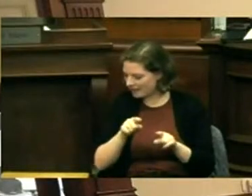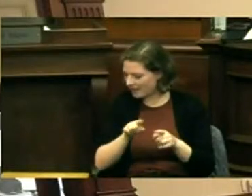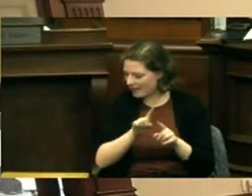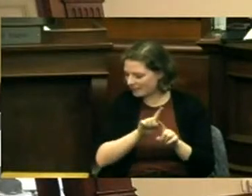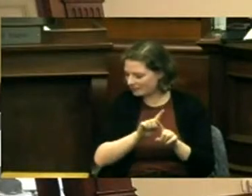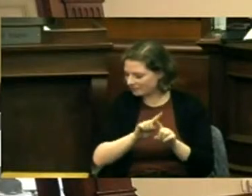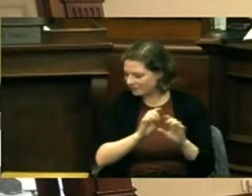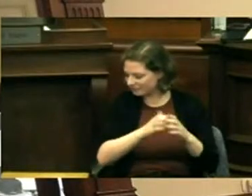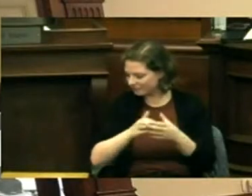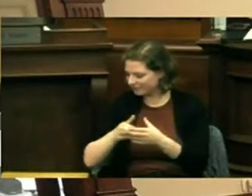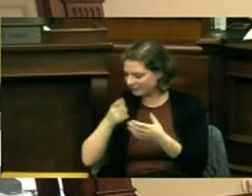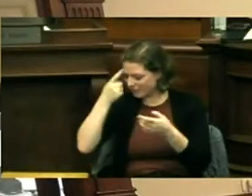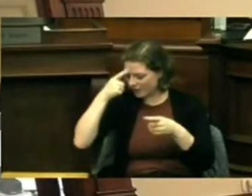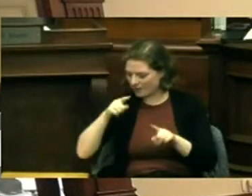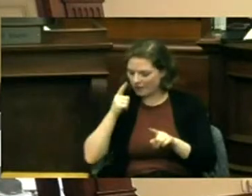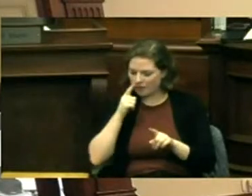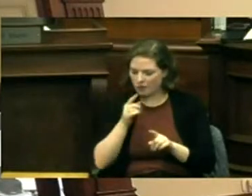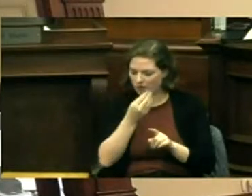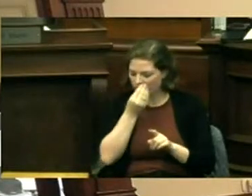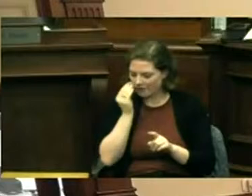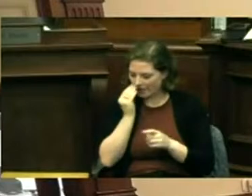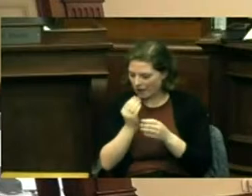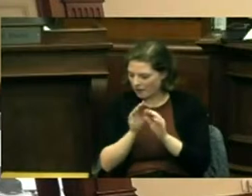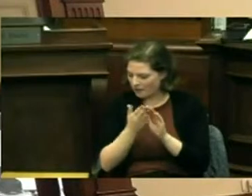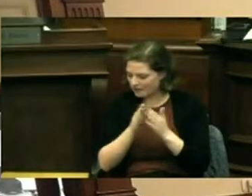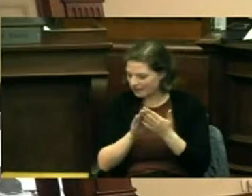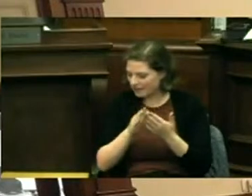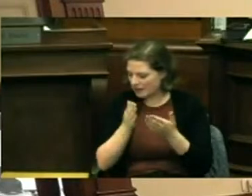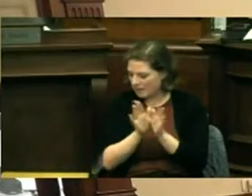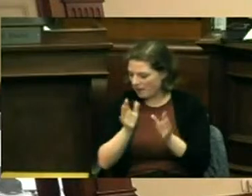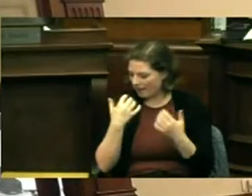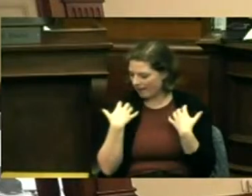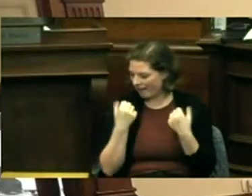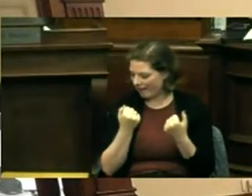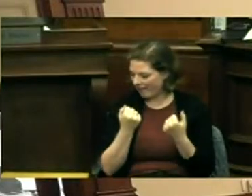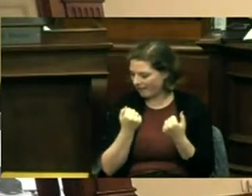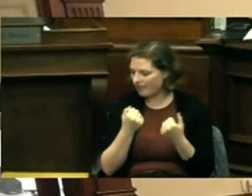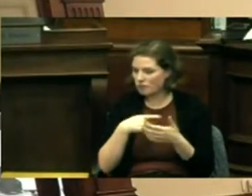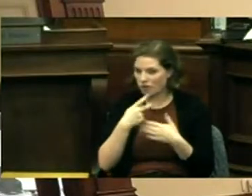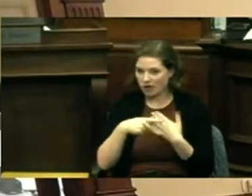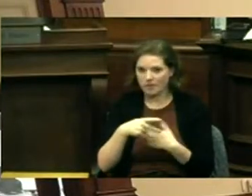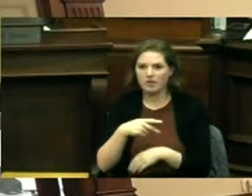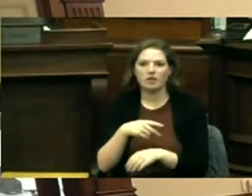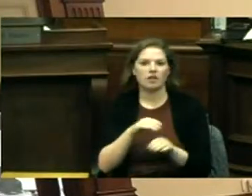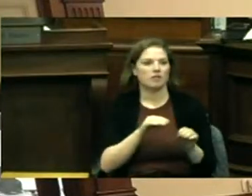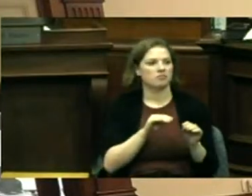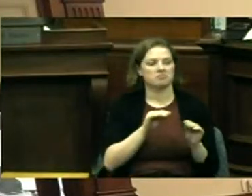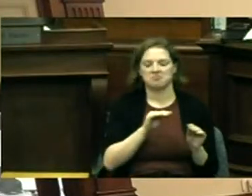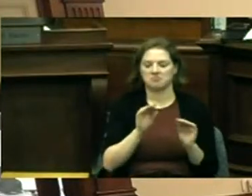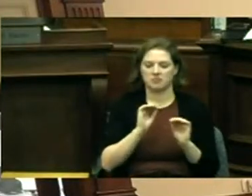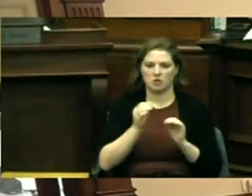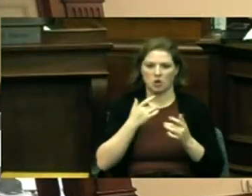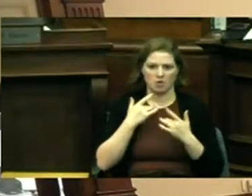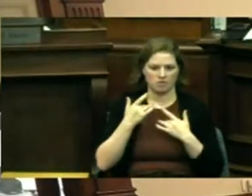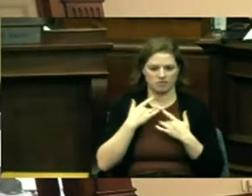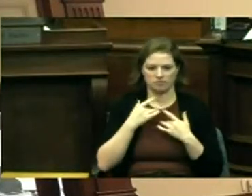authorizing a grant agreement and international agreement for the Flower City public Health